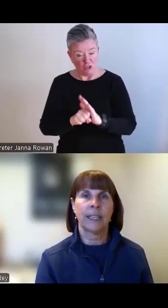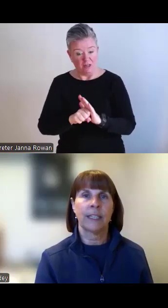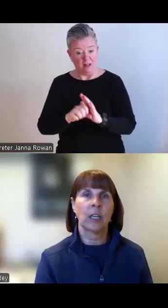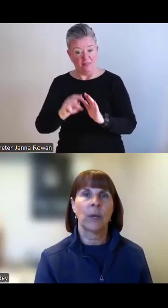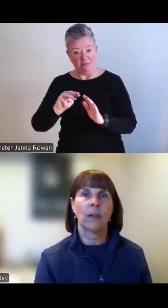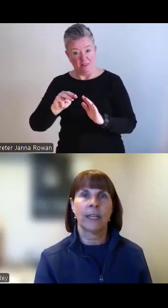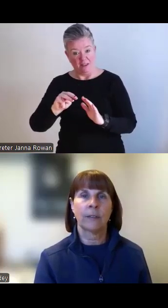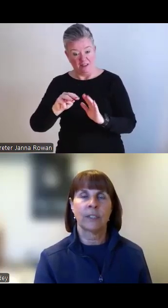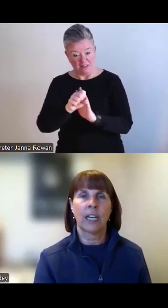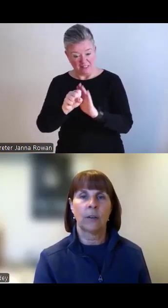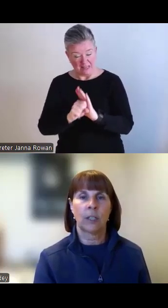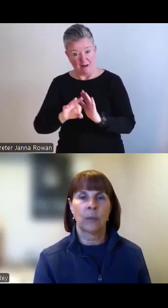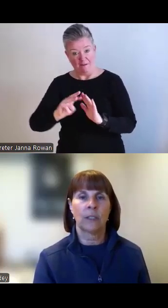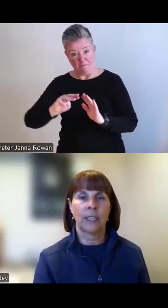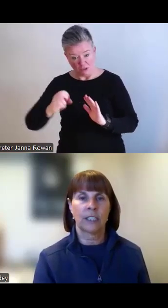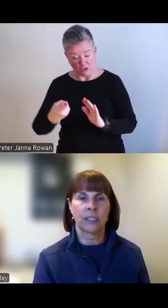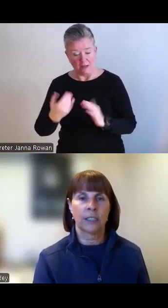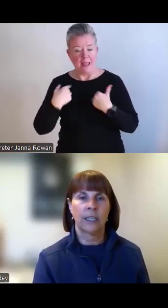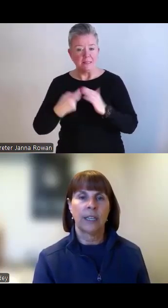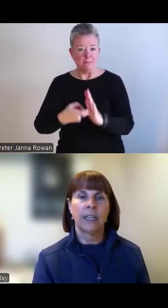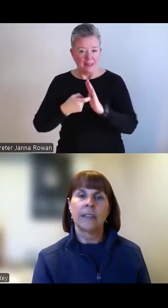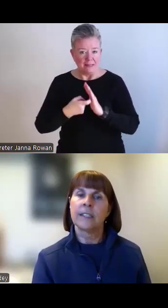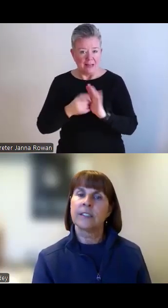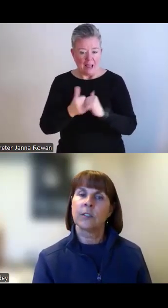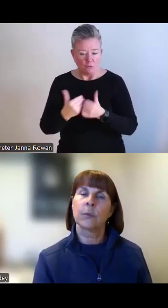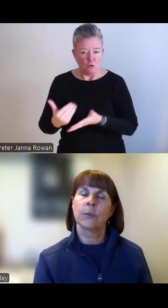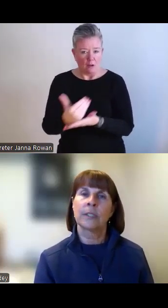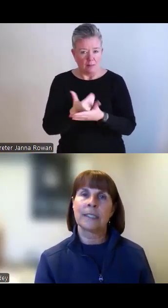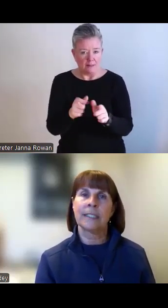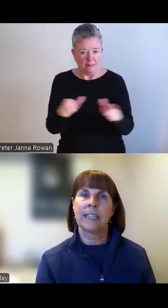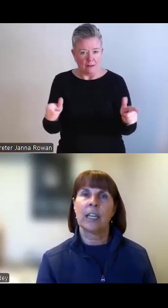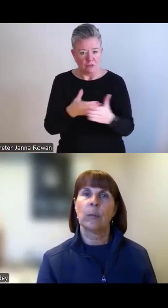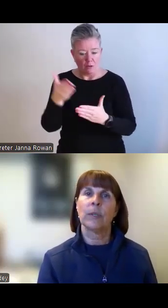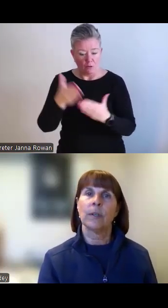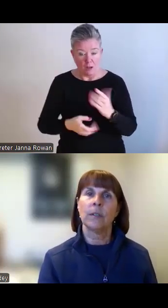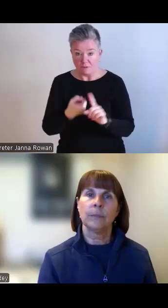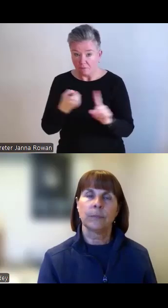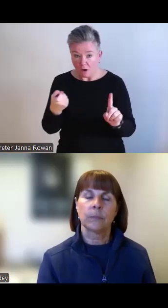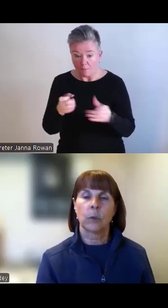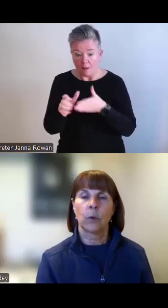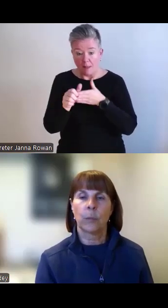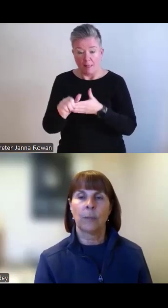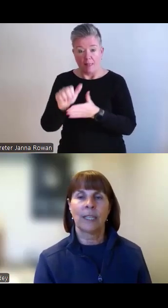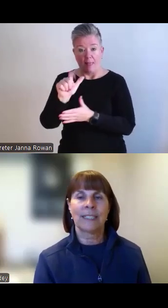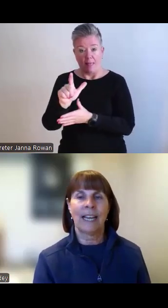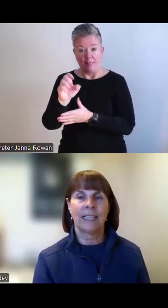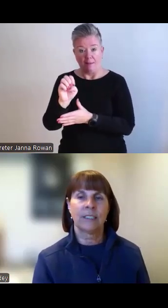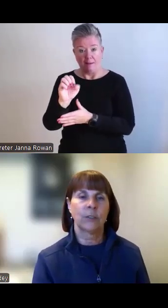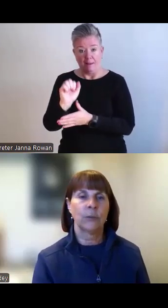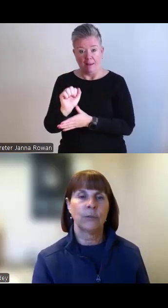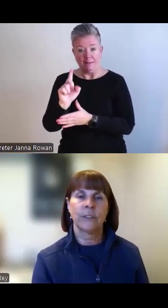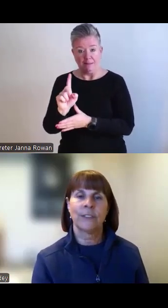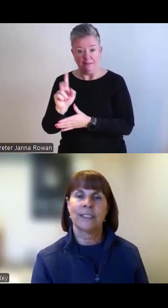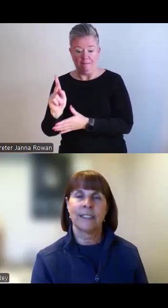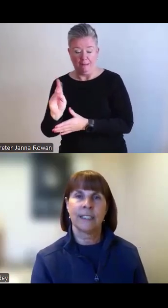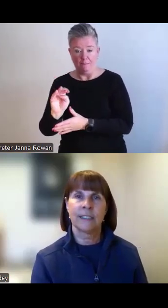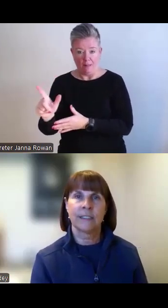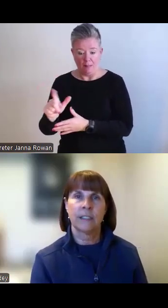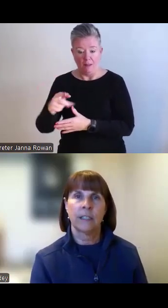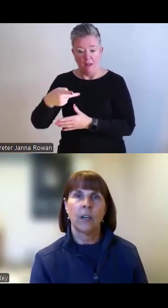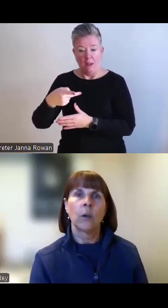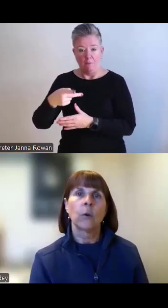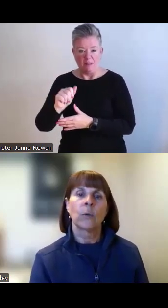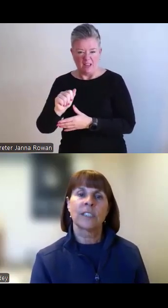mandate about language outcome collection. This is through the LEAD-K bill, or Public Act 256,